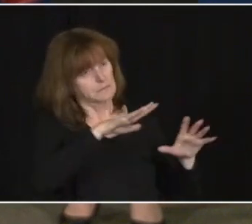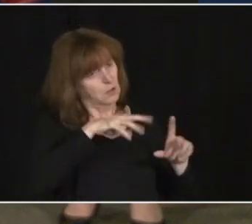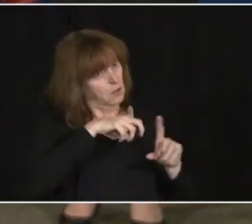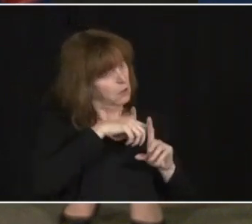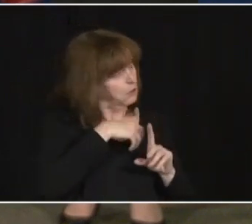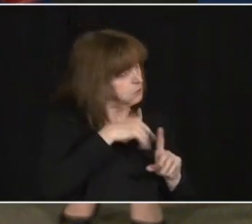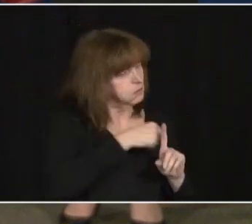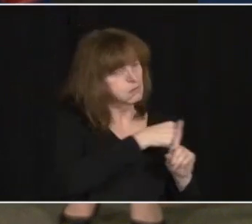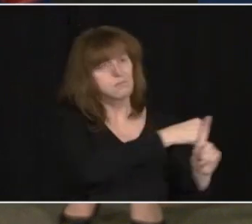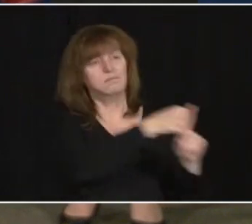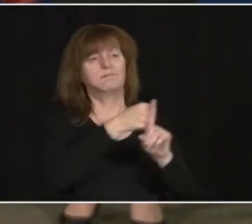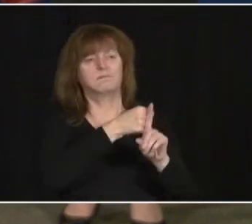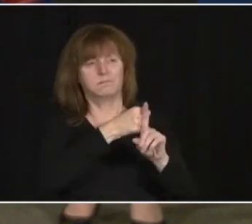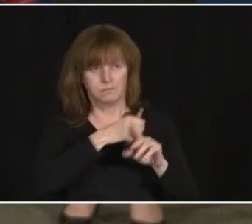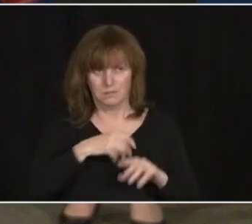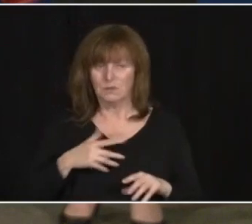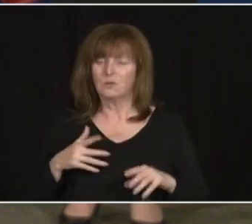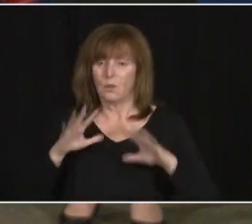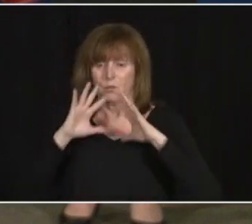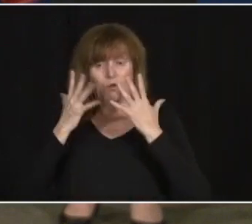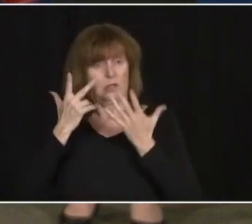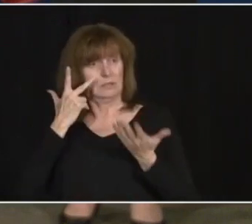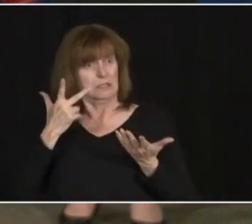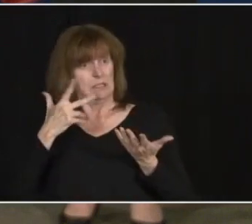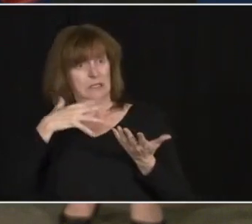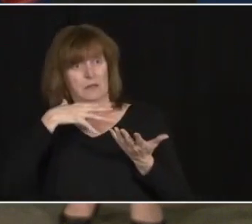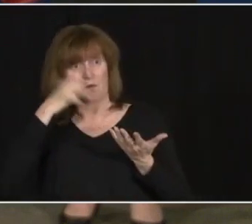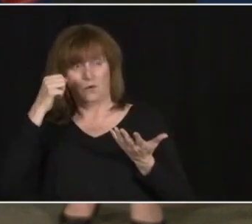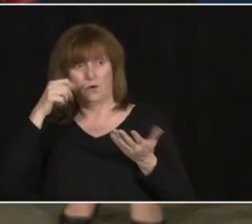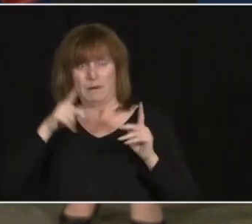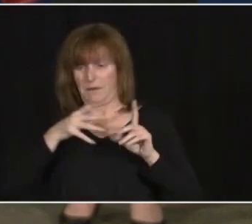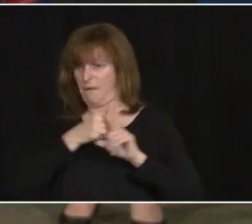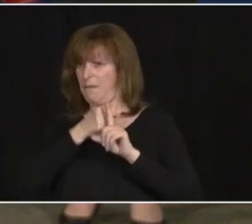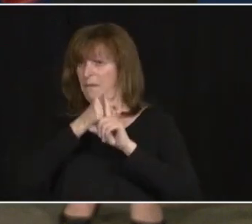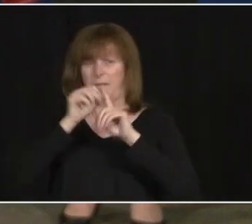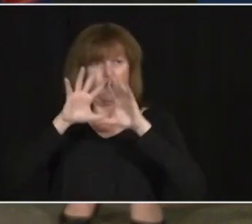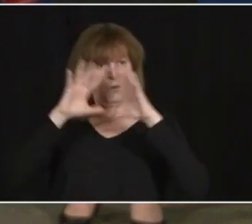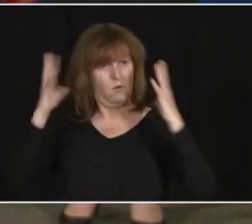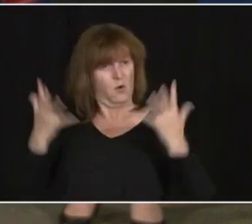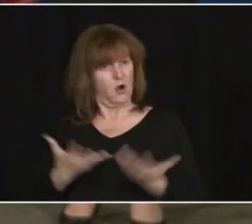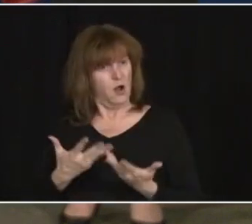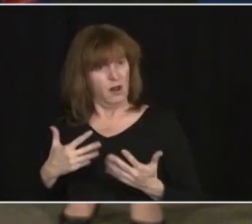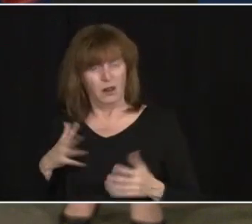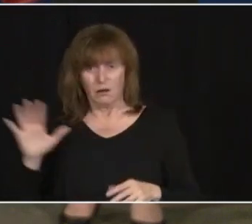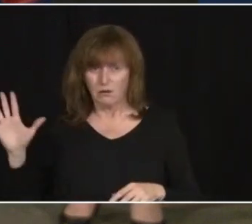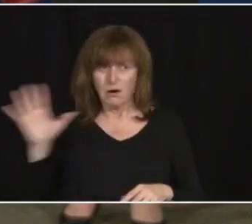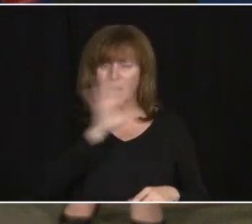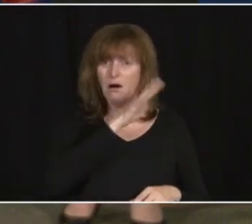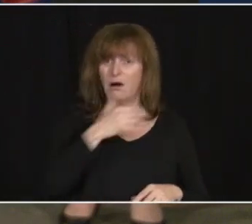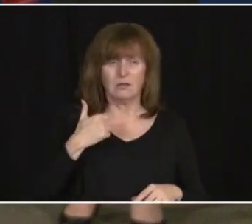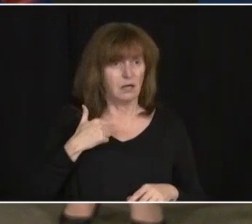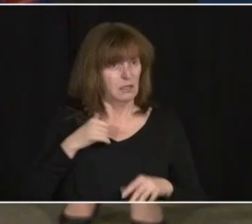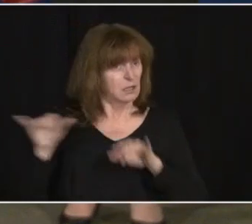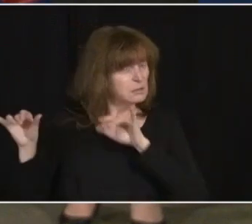elderly populations in devastating ways across Canada. Similarly. So our community spread, our ability to